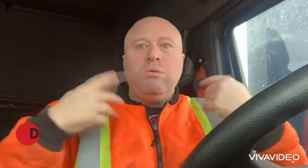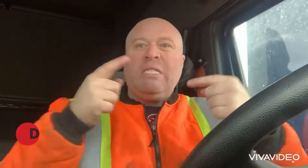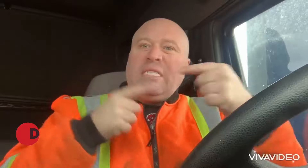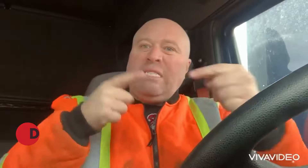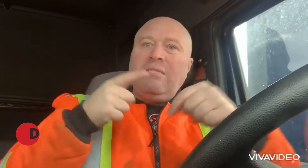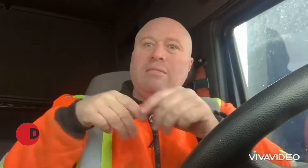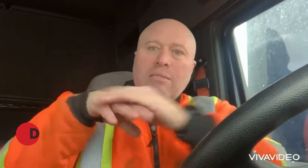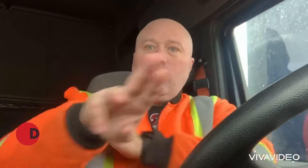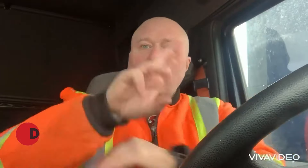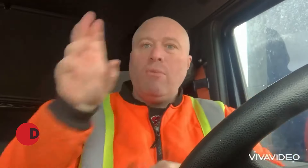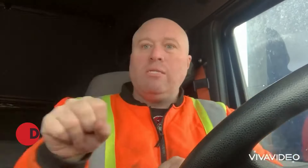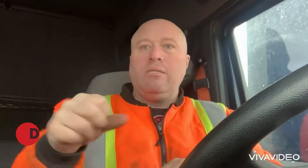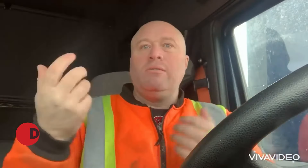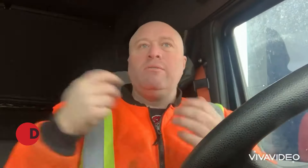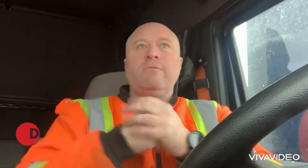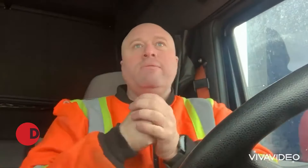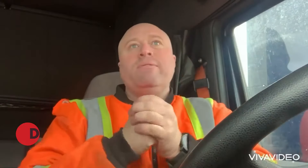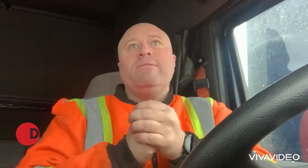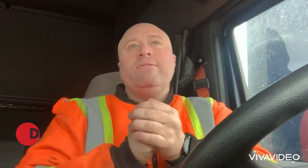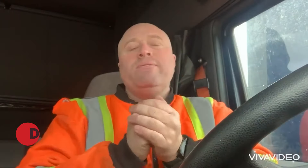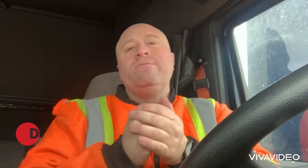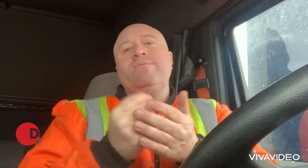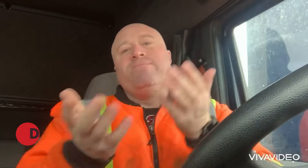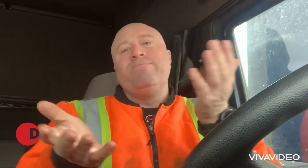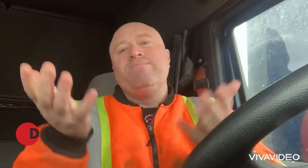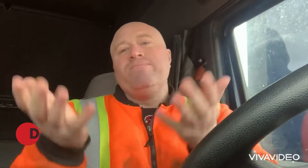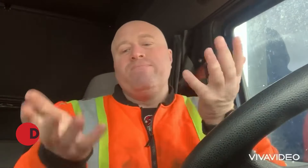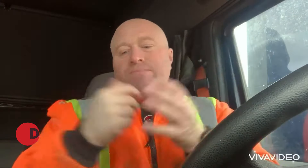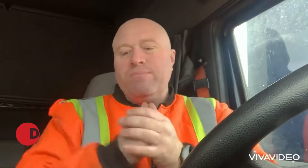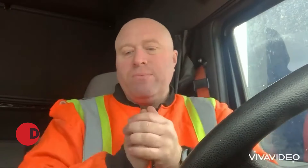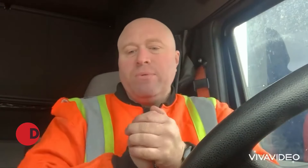getting into the United States.